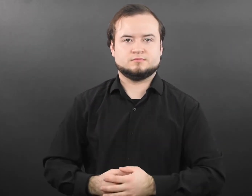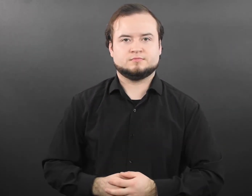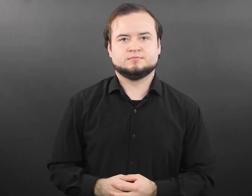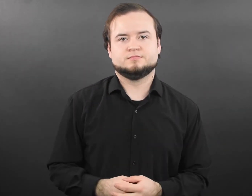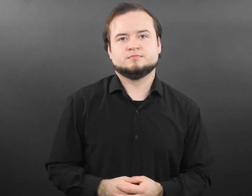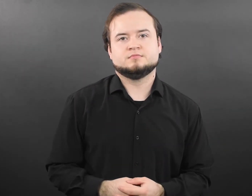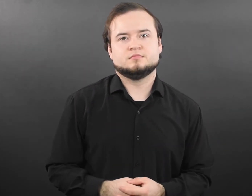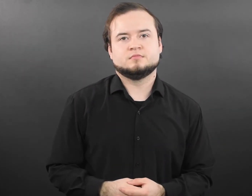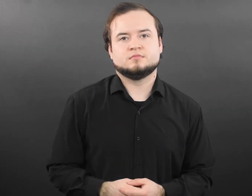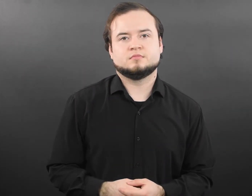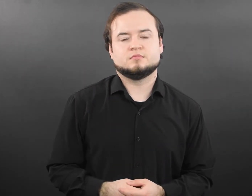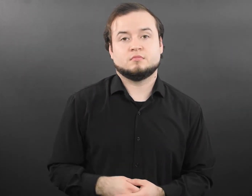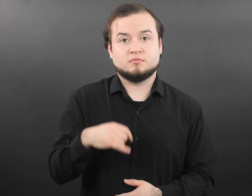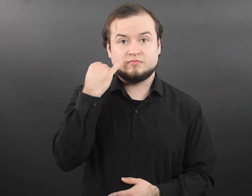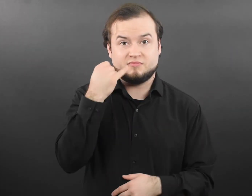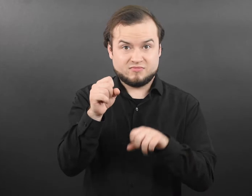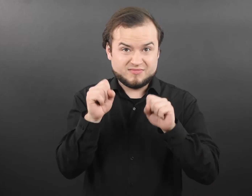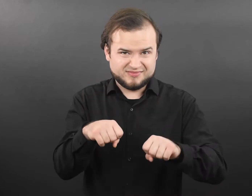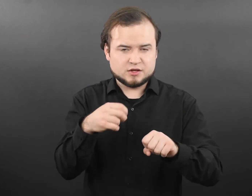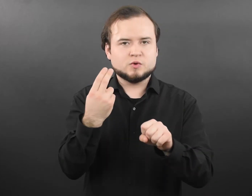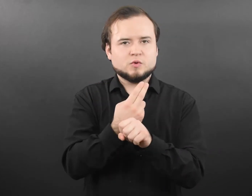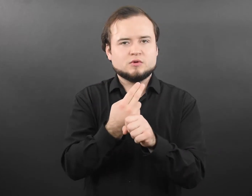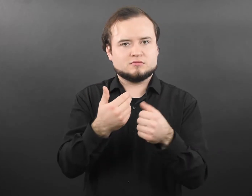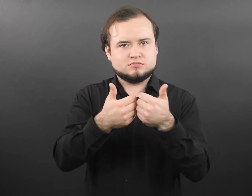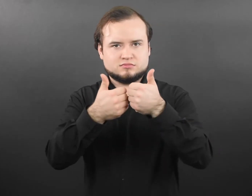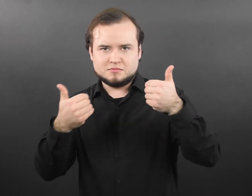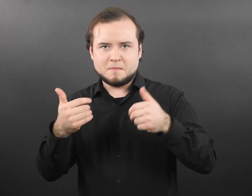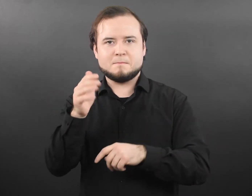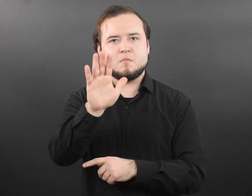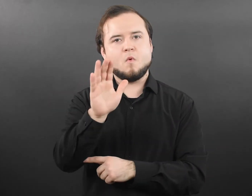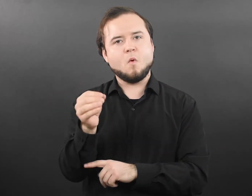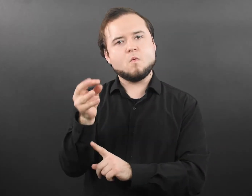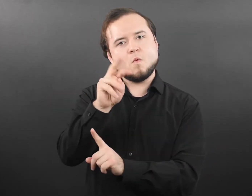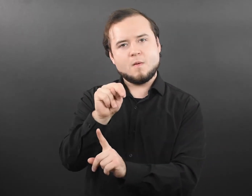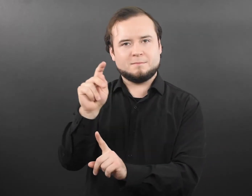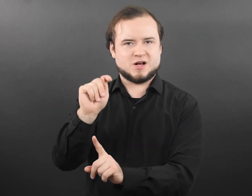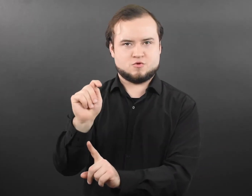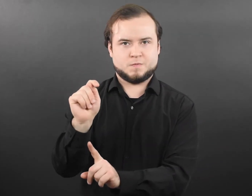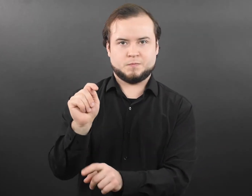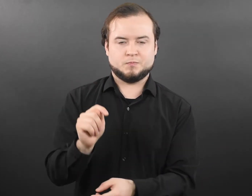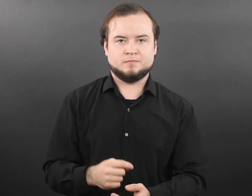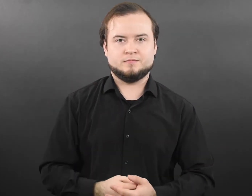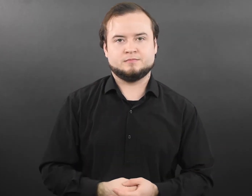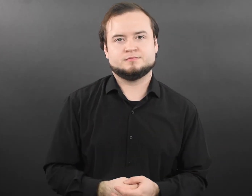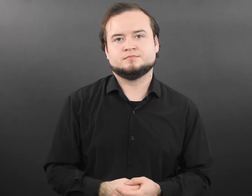• Use a separate bathroom if you can.